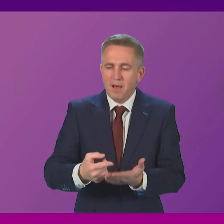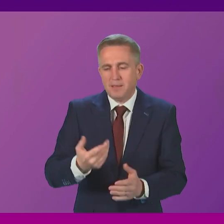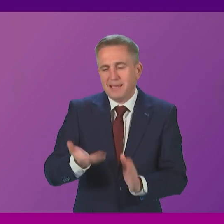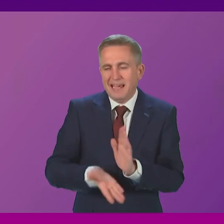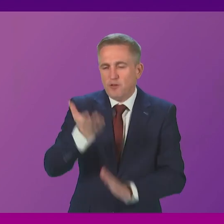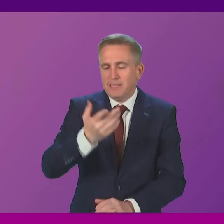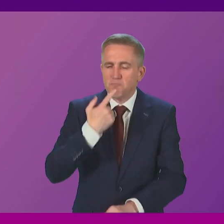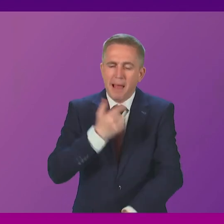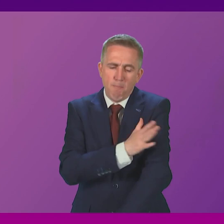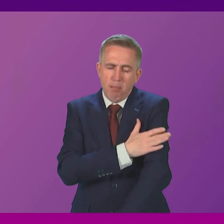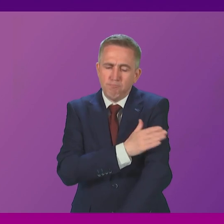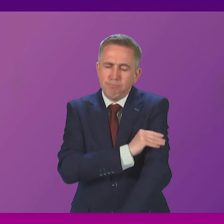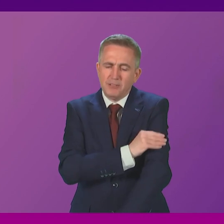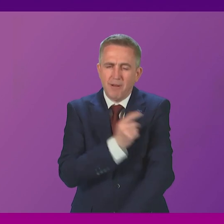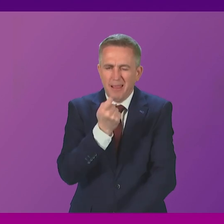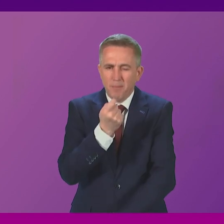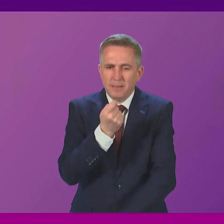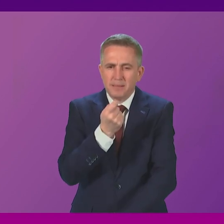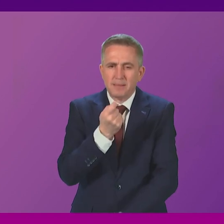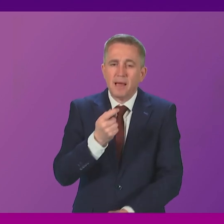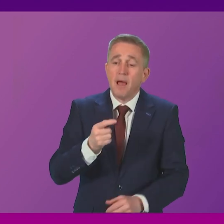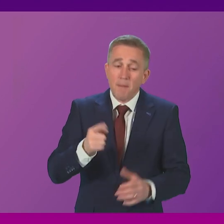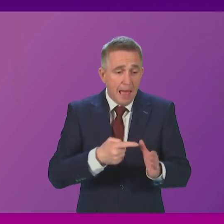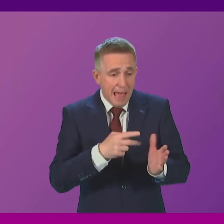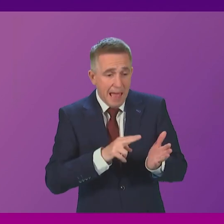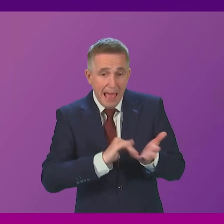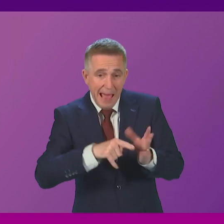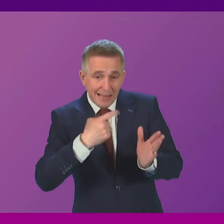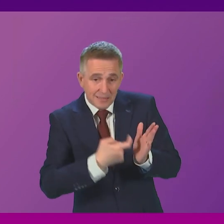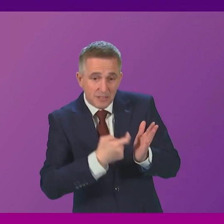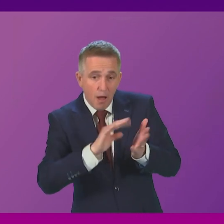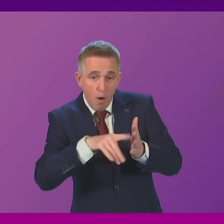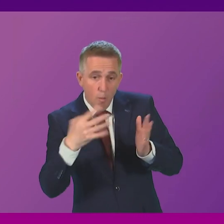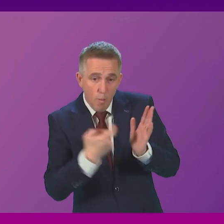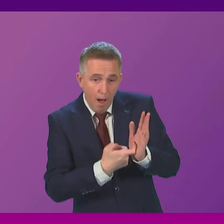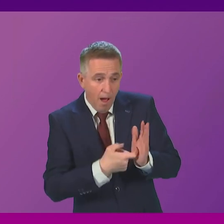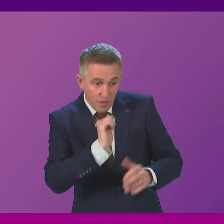I remind Anas Sarwar that I have his father’s number on speed dial so, if he is not nice